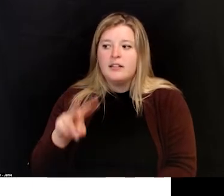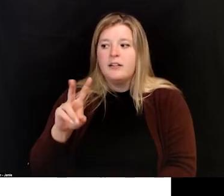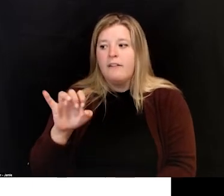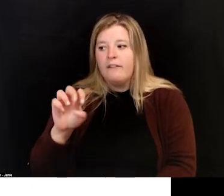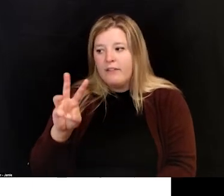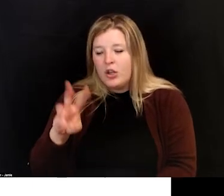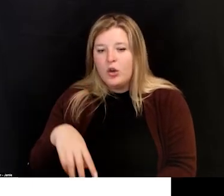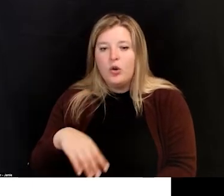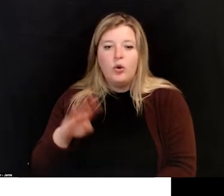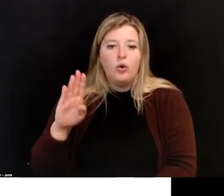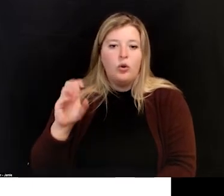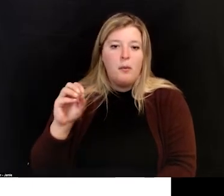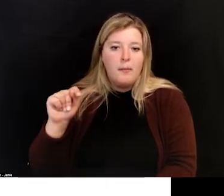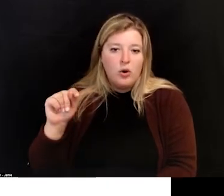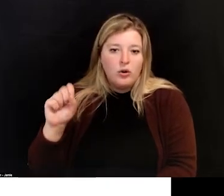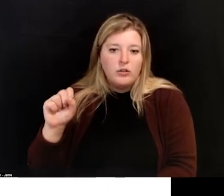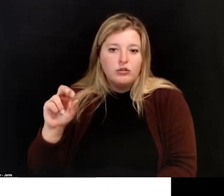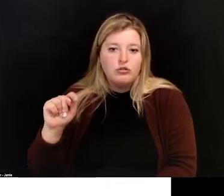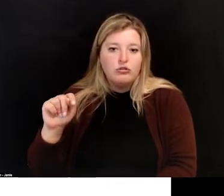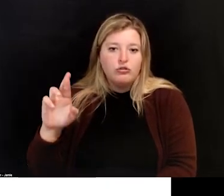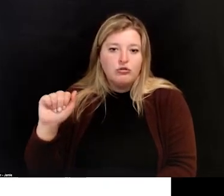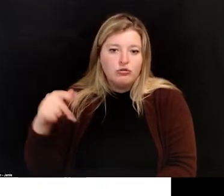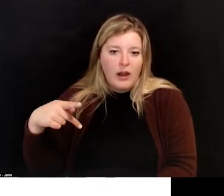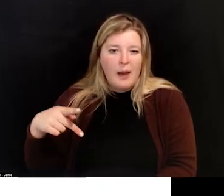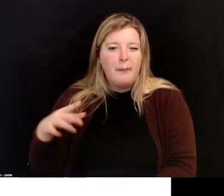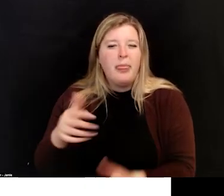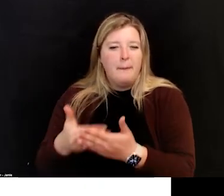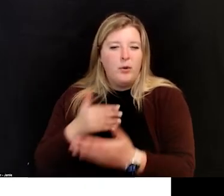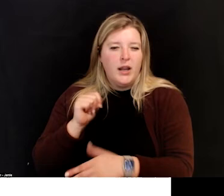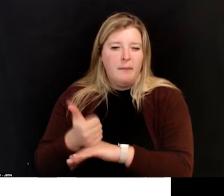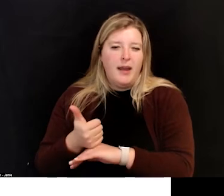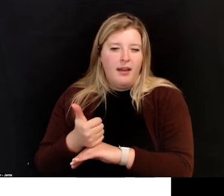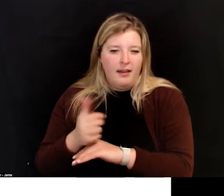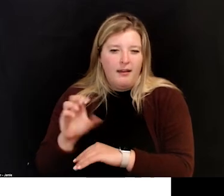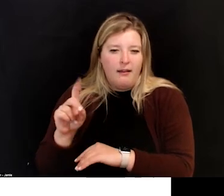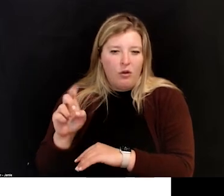or any premade set of code you're gonna work from,